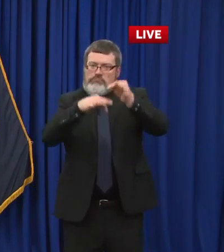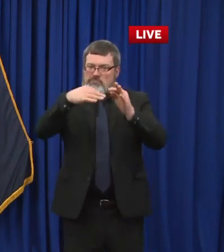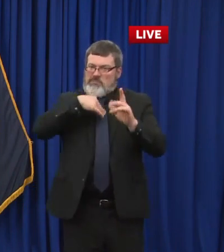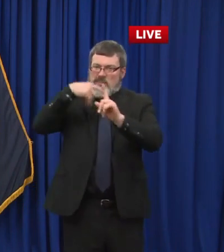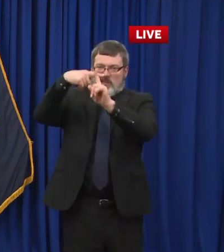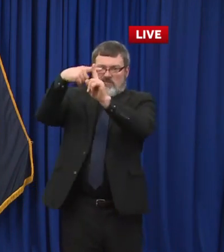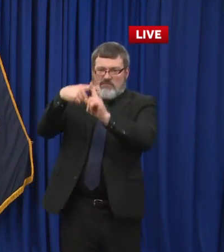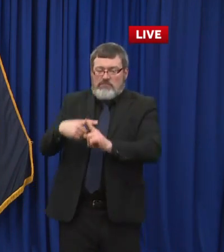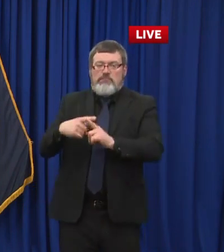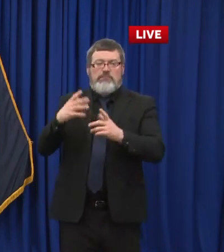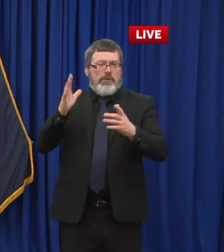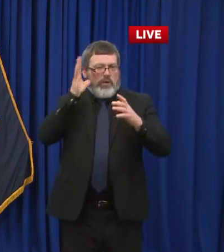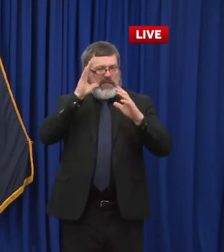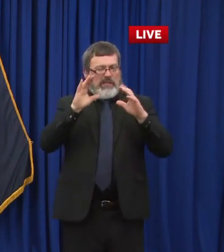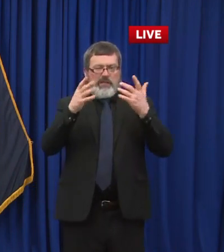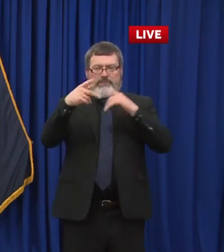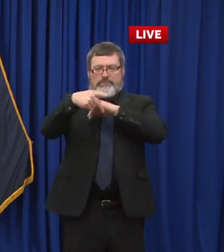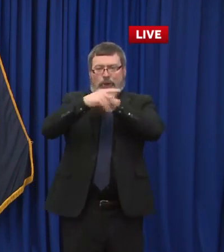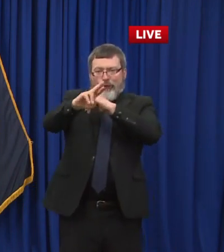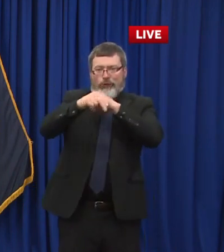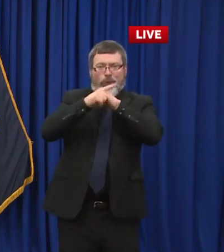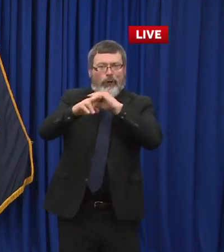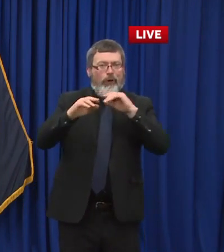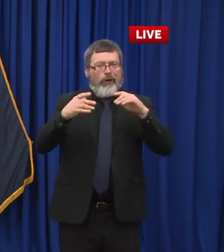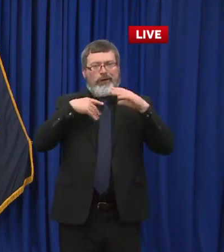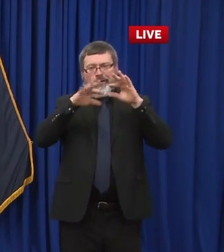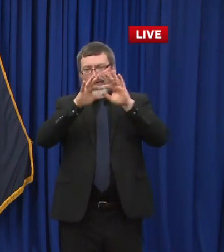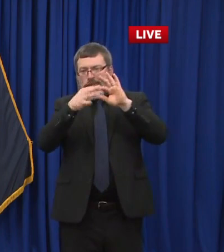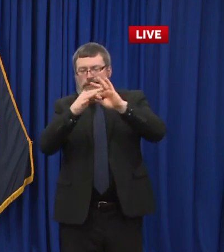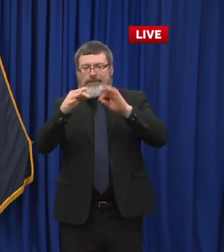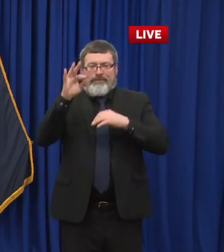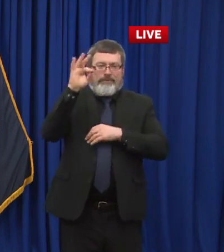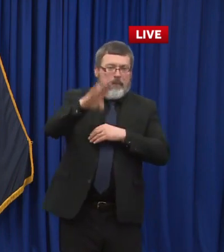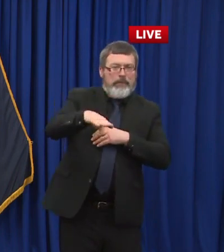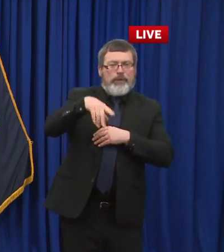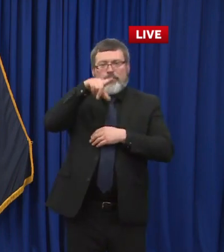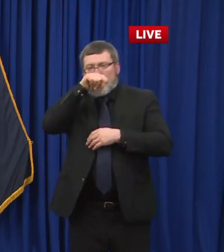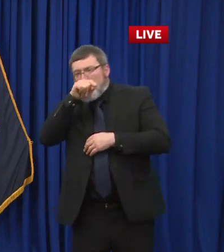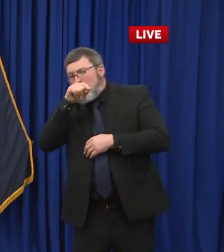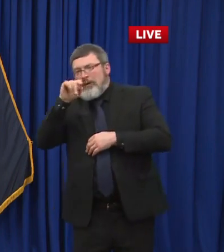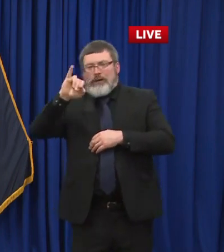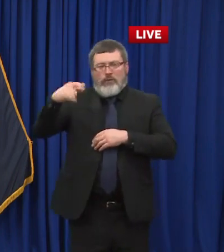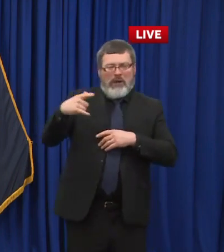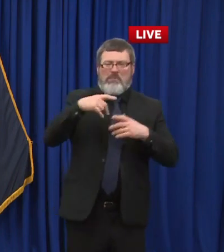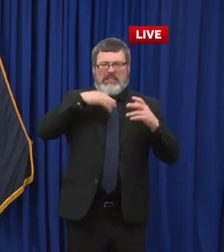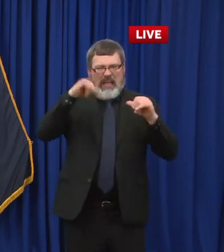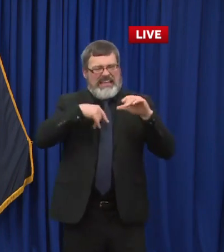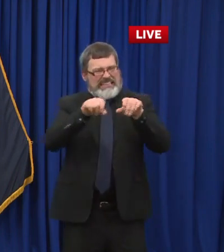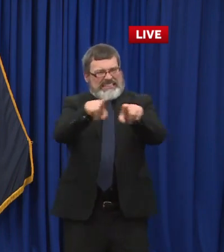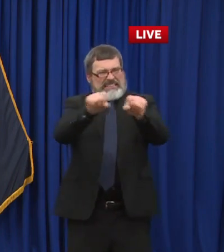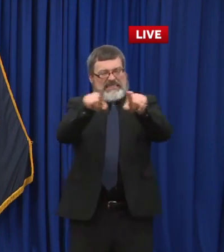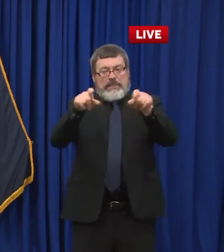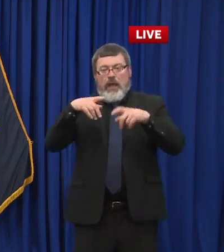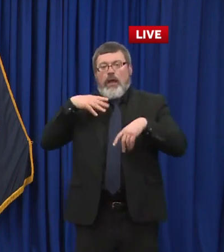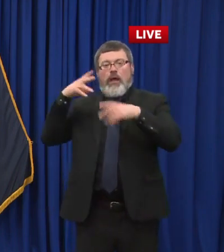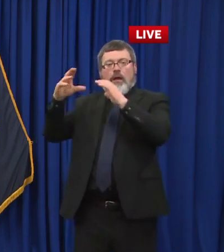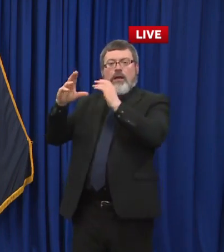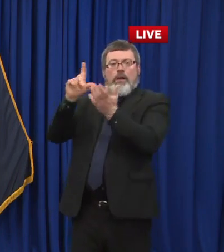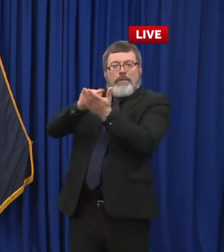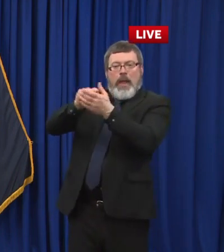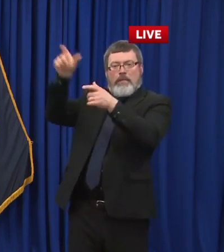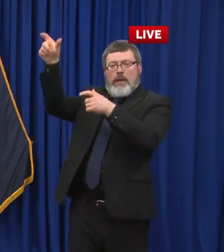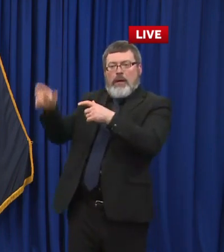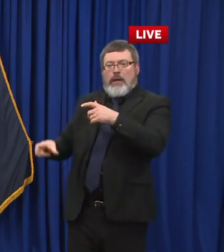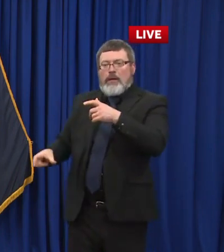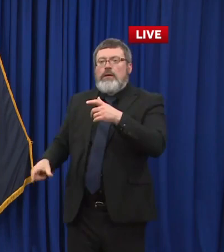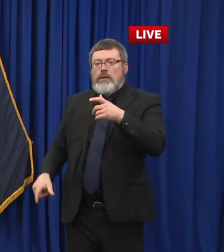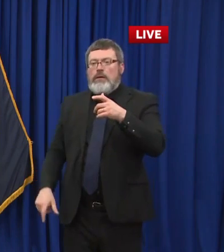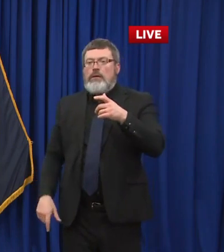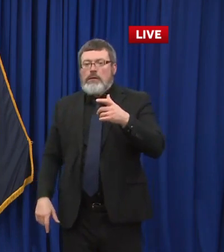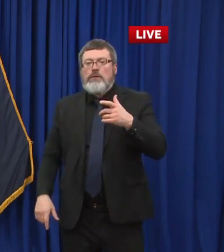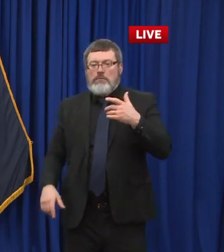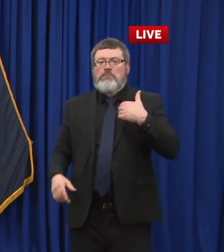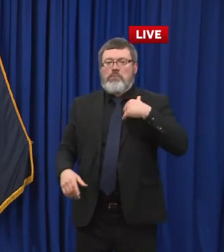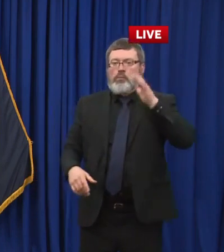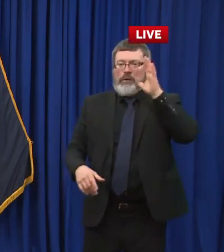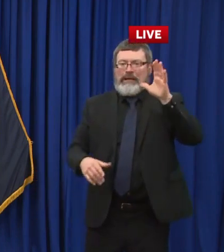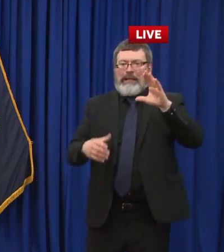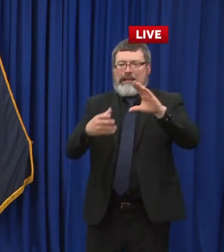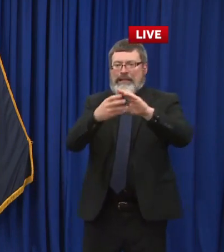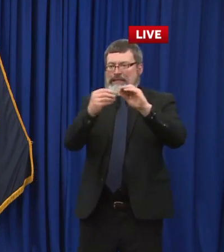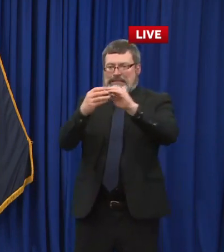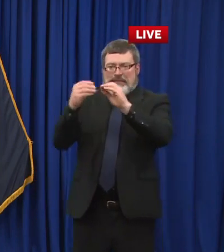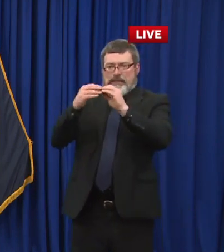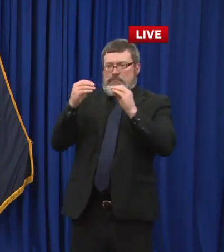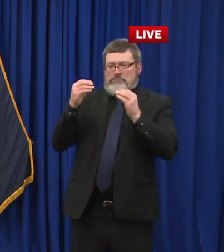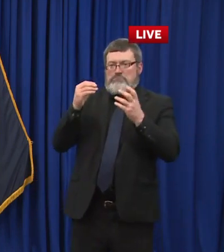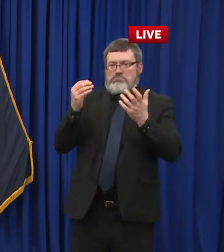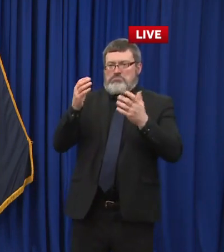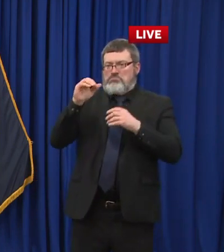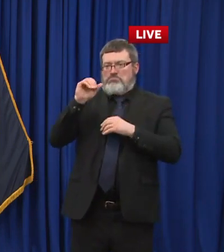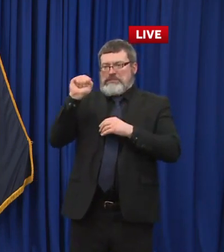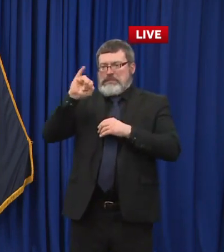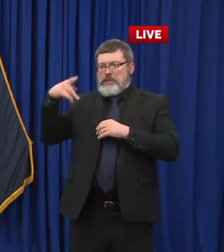I DON’T SUSPECT IT WILL BE HARD TO GET PEOPLE TO TAKE THE VACCINE, BUT THERE WILL BE A STRONG PSA INFORMATIONAL KIT.